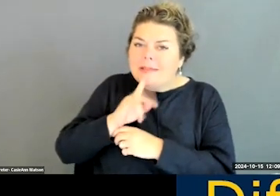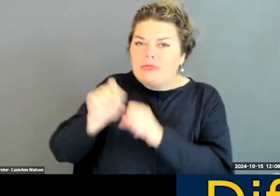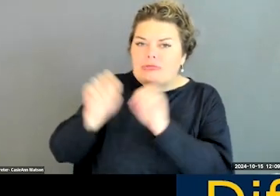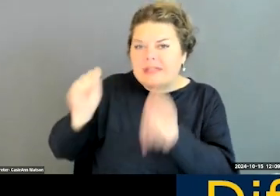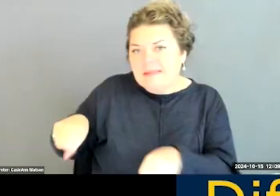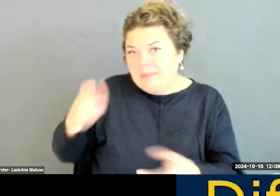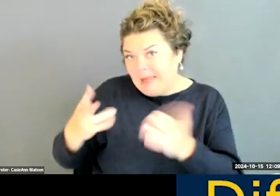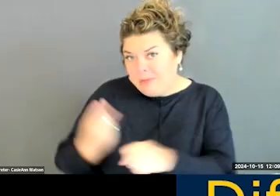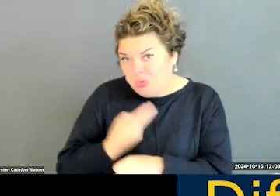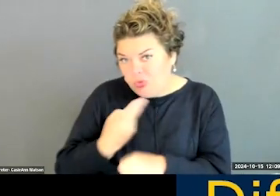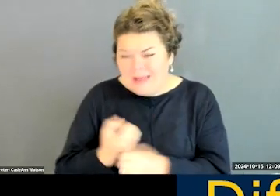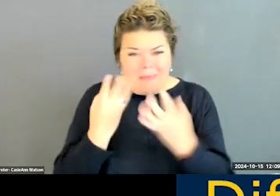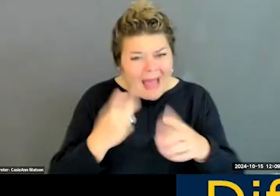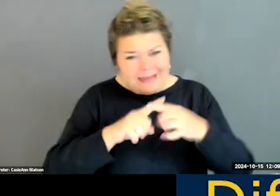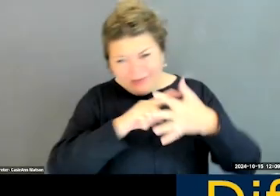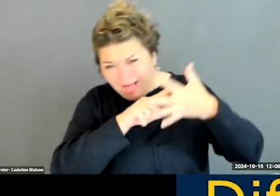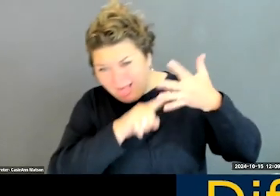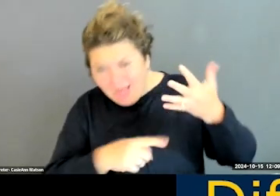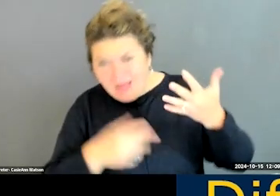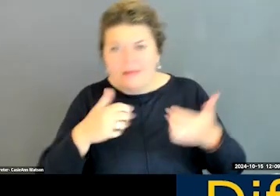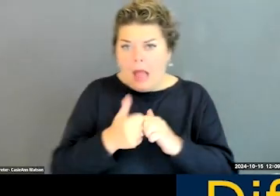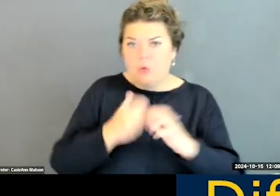So people can communicate in a lot of different ways, and that's okay,